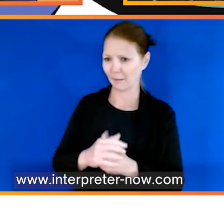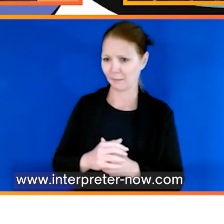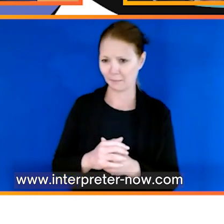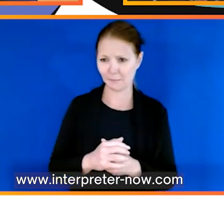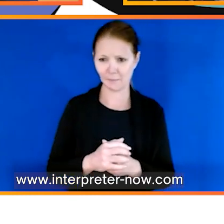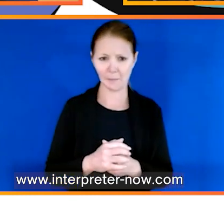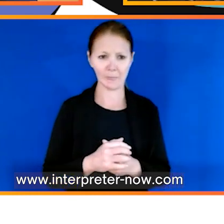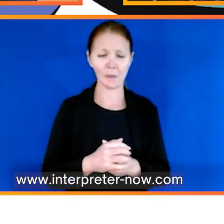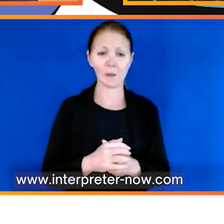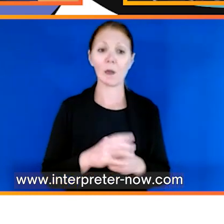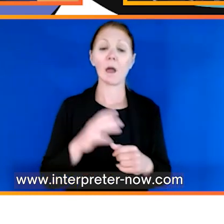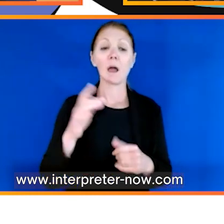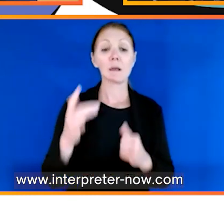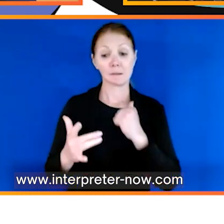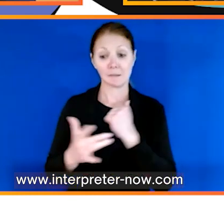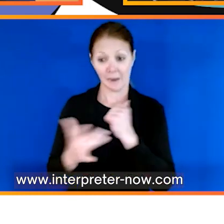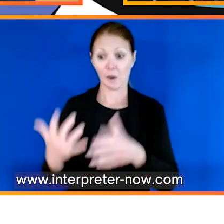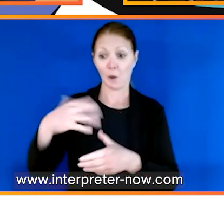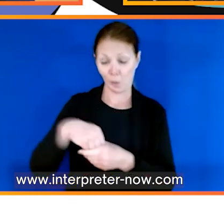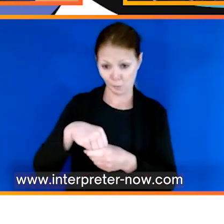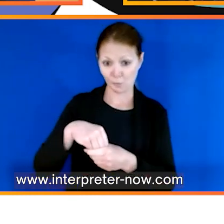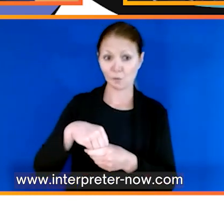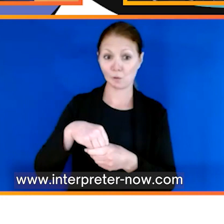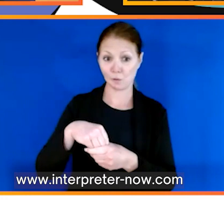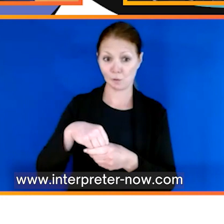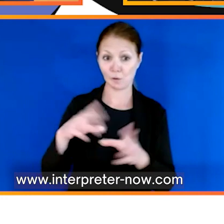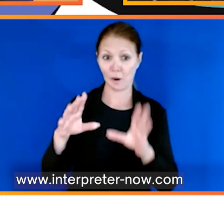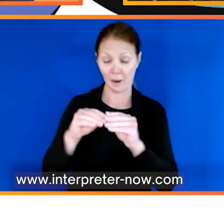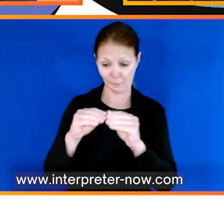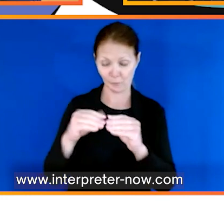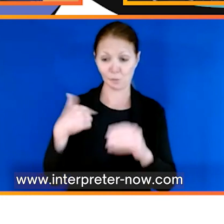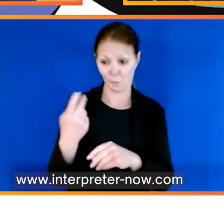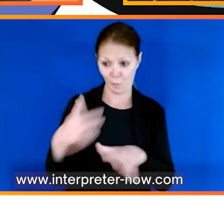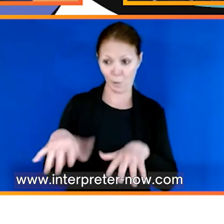with numerous companies over the years, ranging from startups to VCs, Fortune 100 companies.